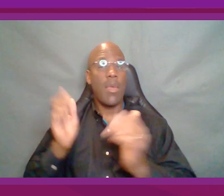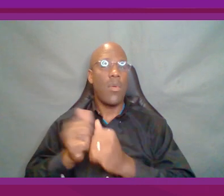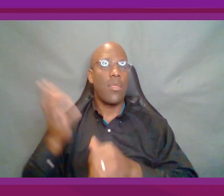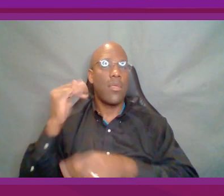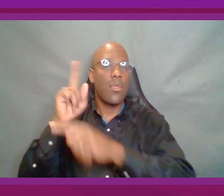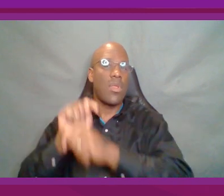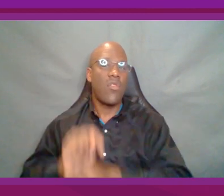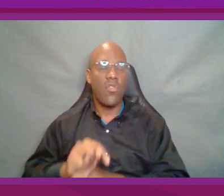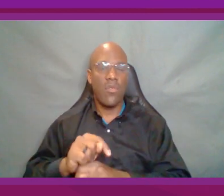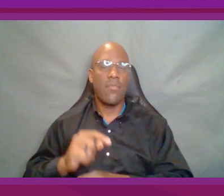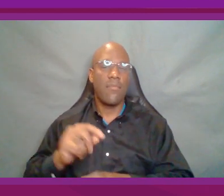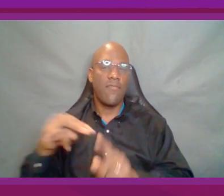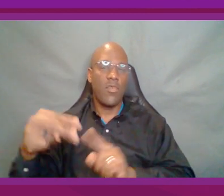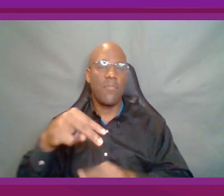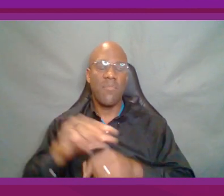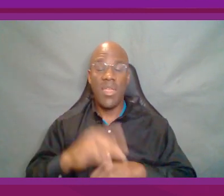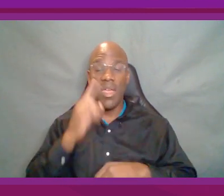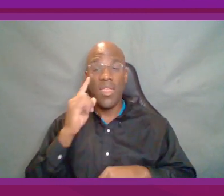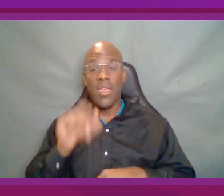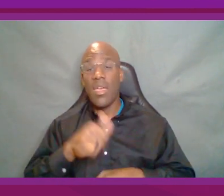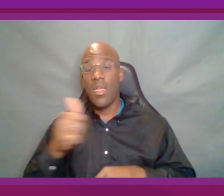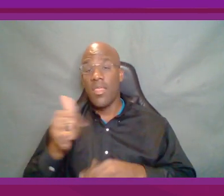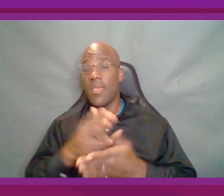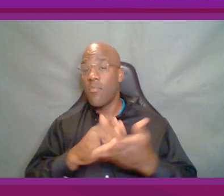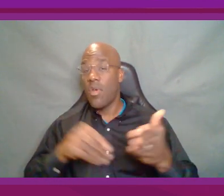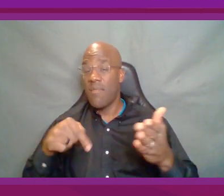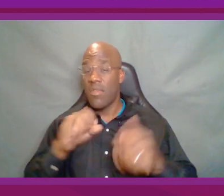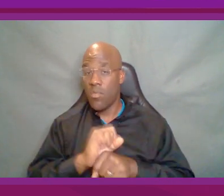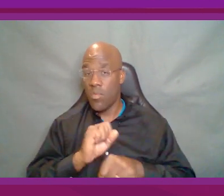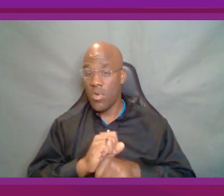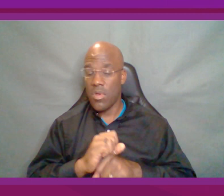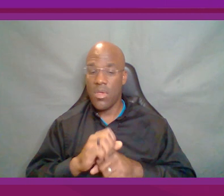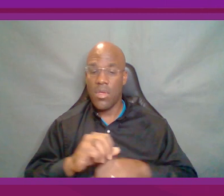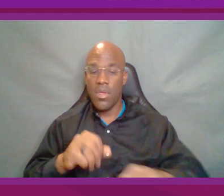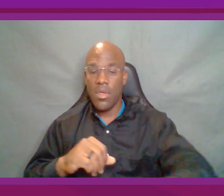think another component of this work in terms of